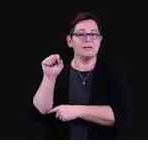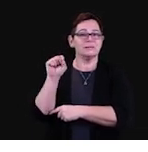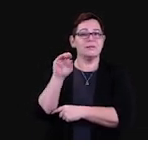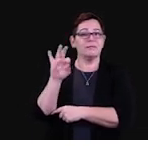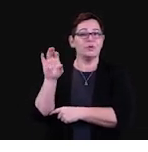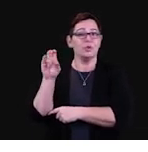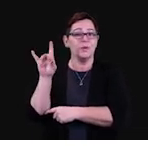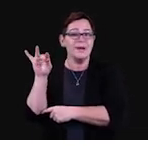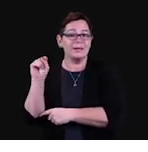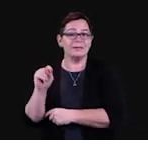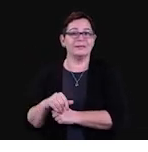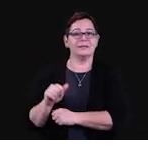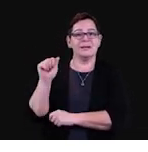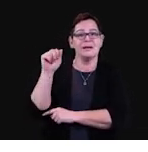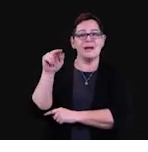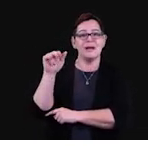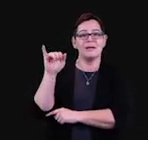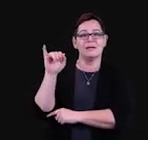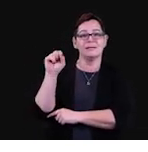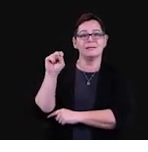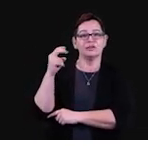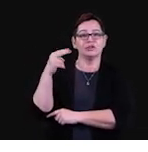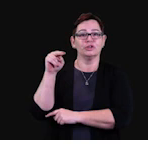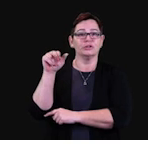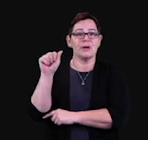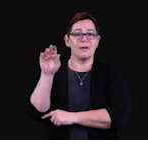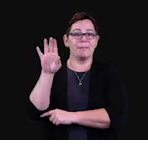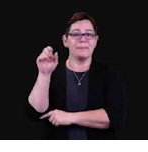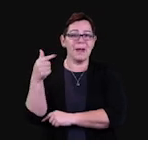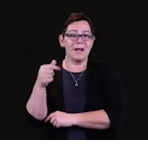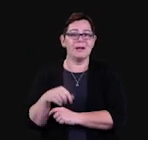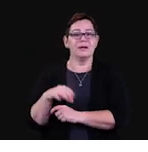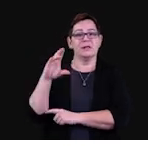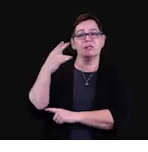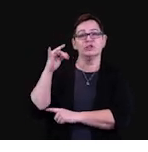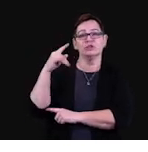and is now home to many diverse First Nations, Inuit and Métis.